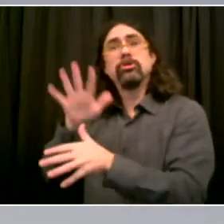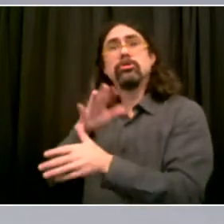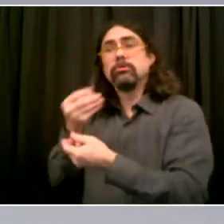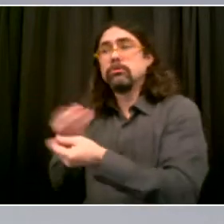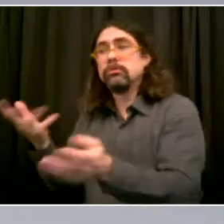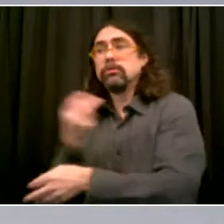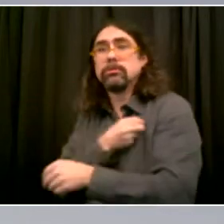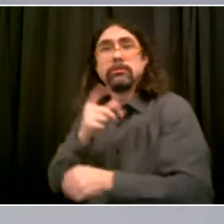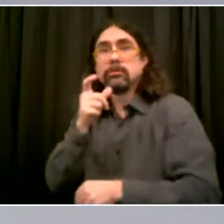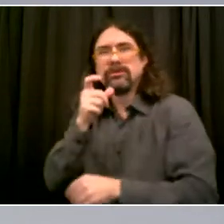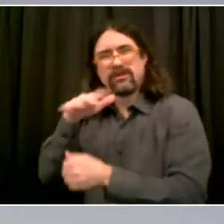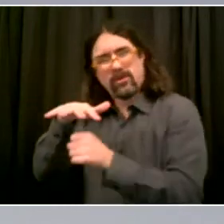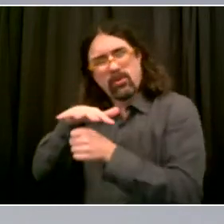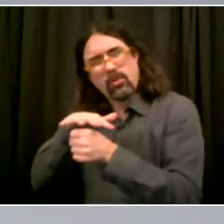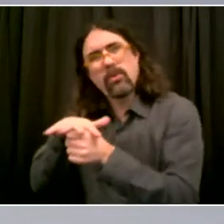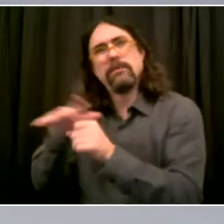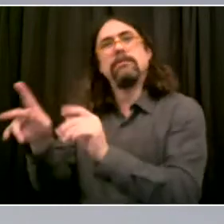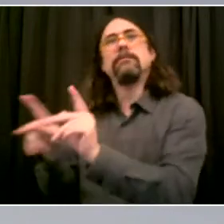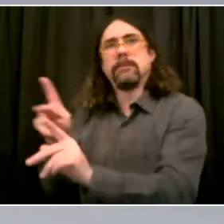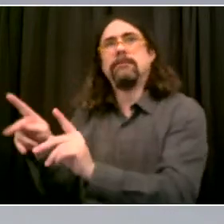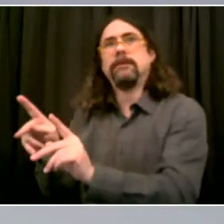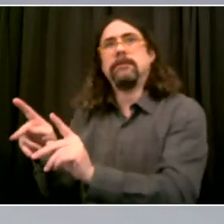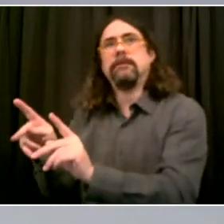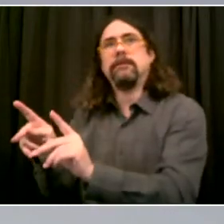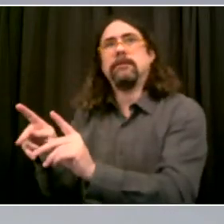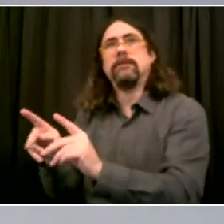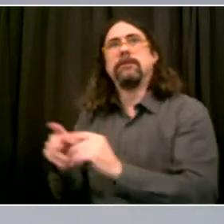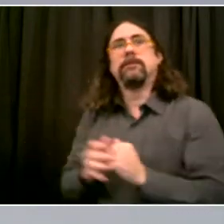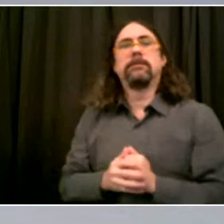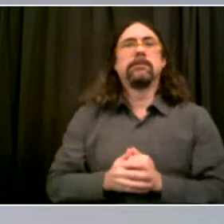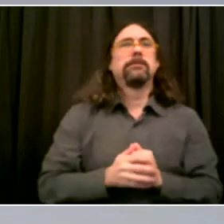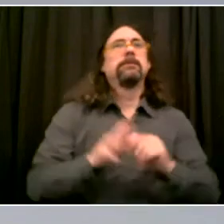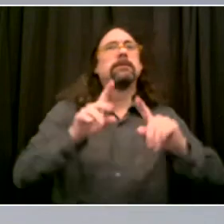NONRESIDENTS WHO DO WORK IN NEW YORK CITY WHO ARE ELIGIBLE FOR